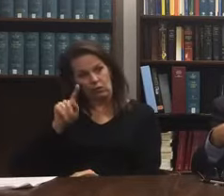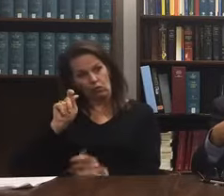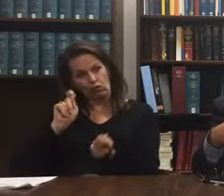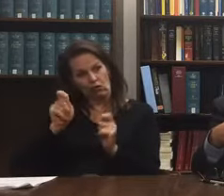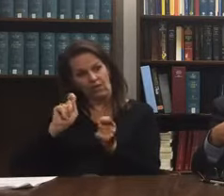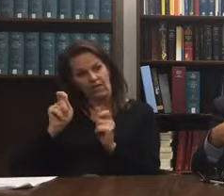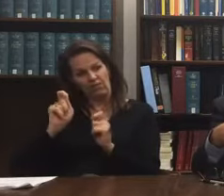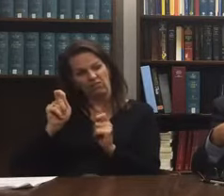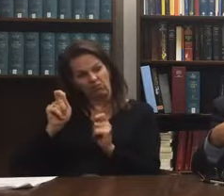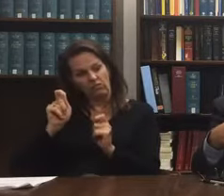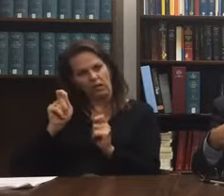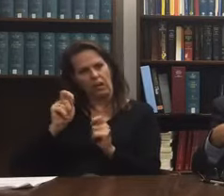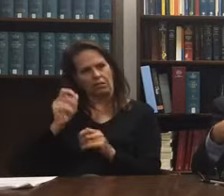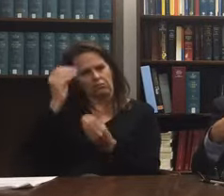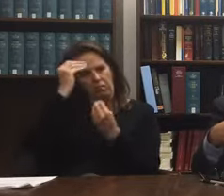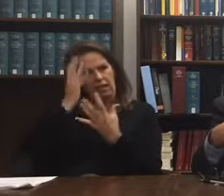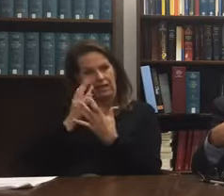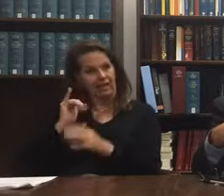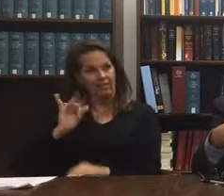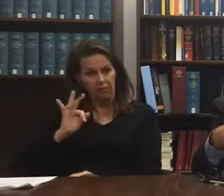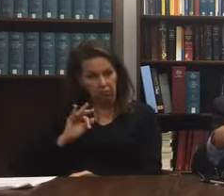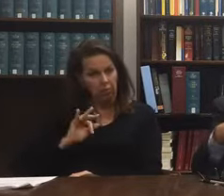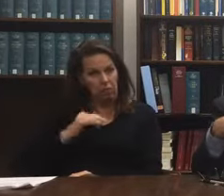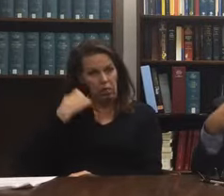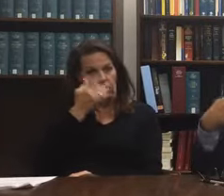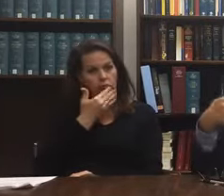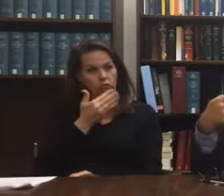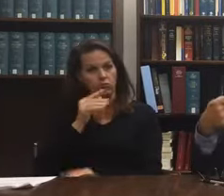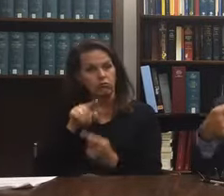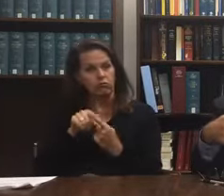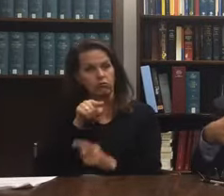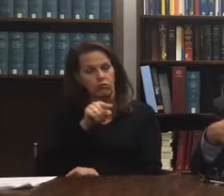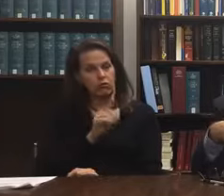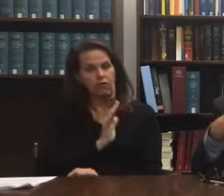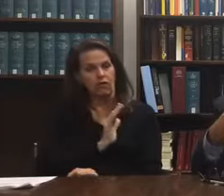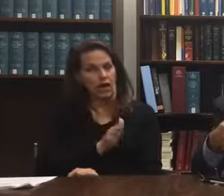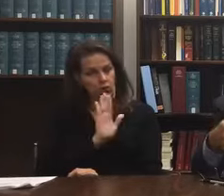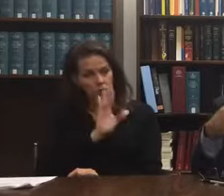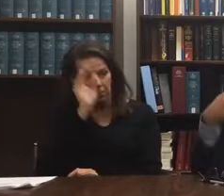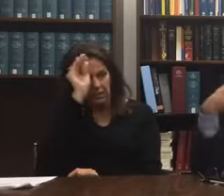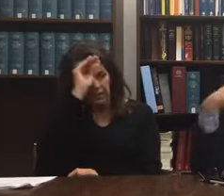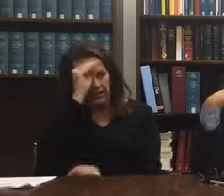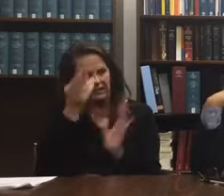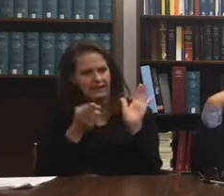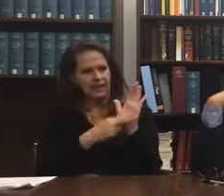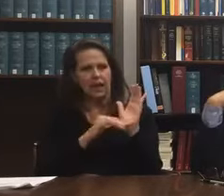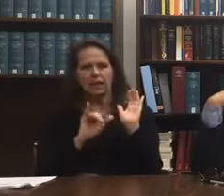let us know otherwise if this looks good to you and this is your opinion sign it